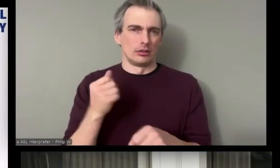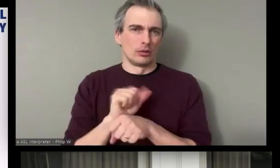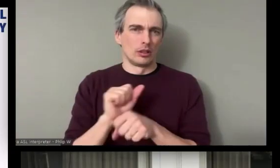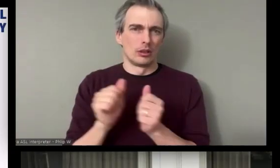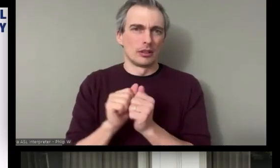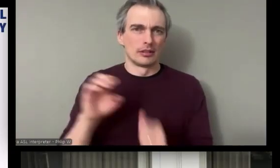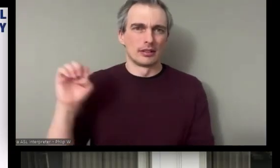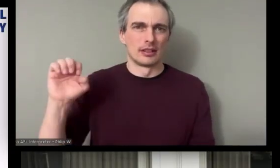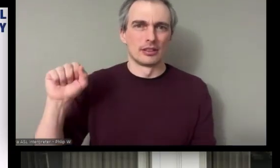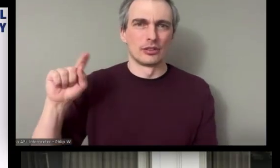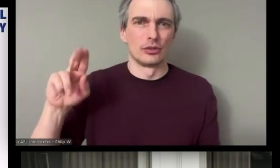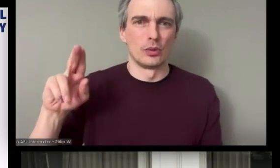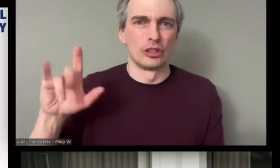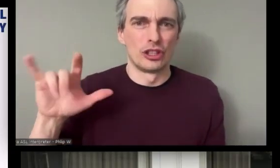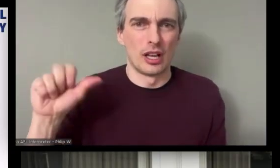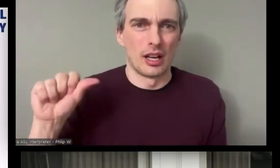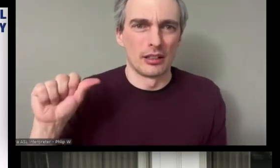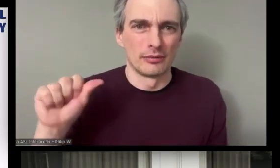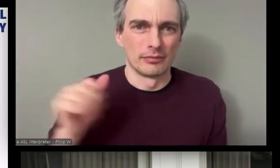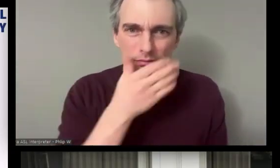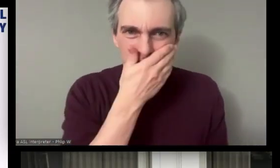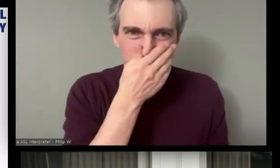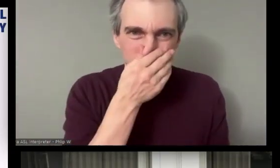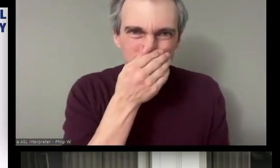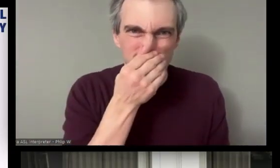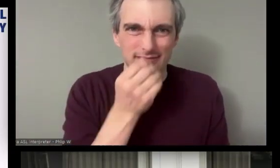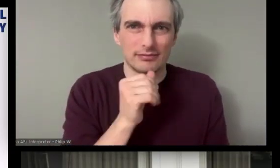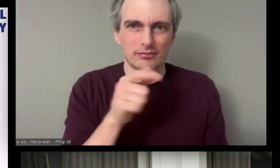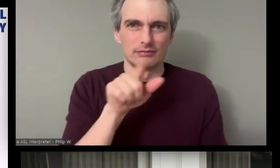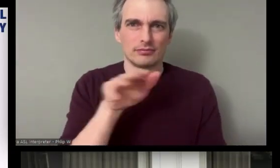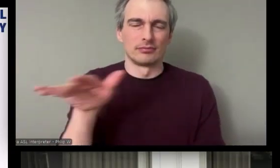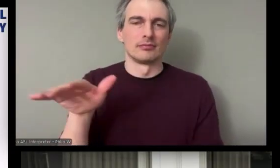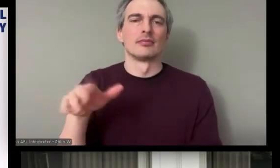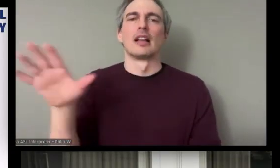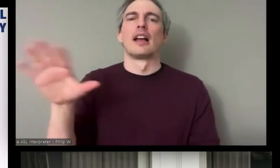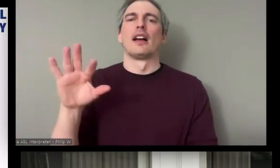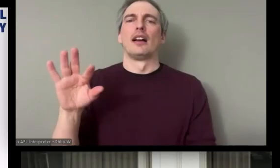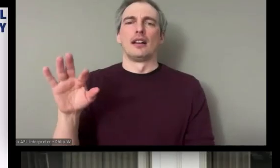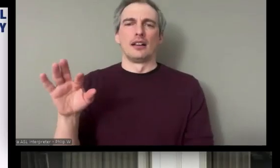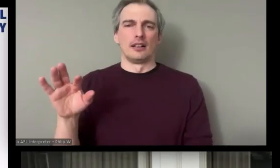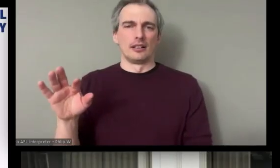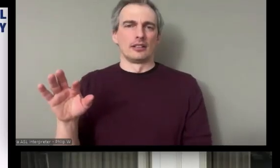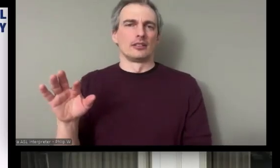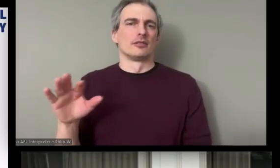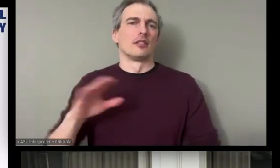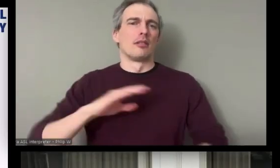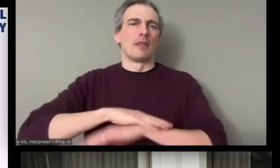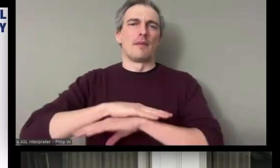So they had a lot of development, a lot of advancements in disability and accessibility.